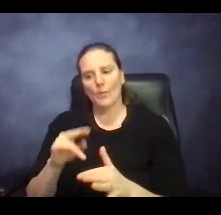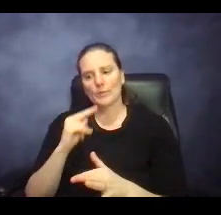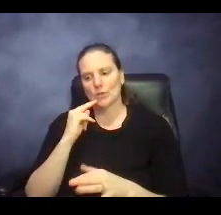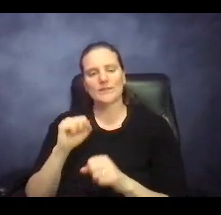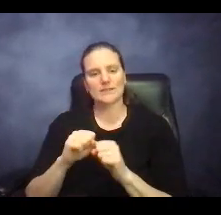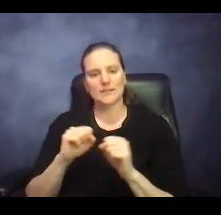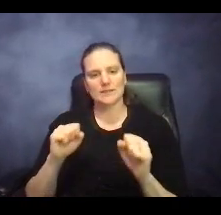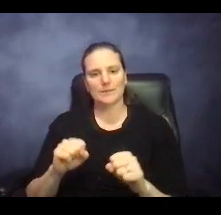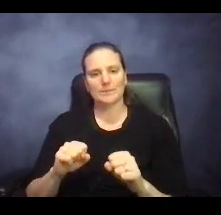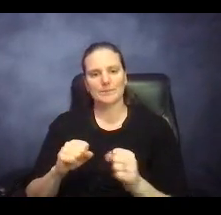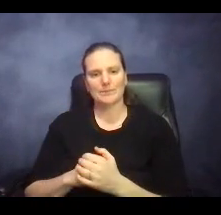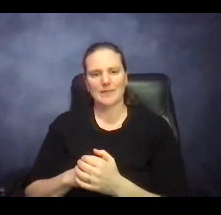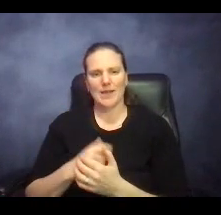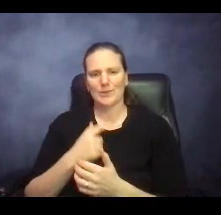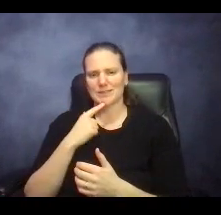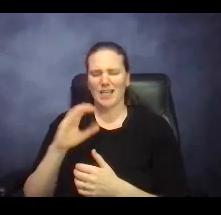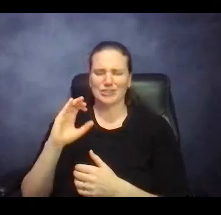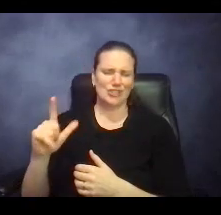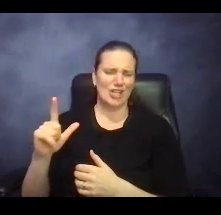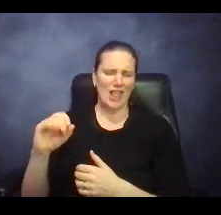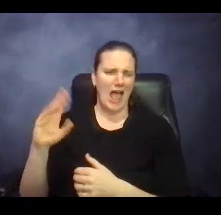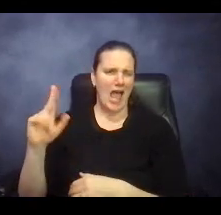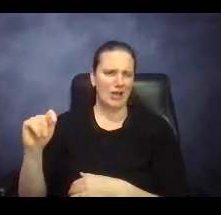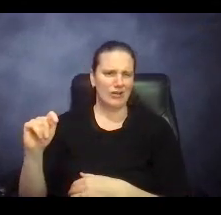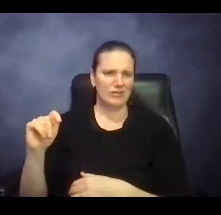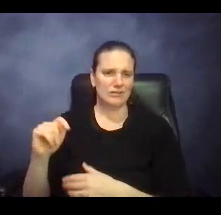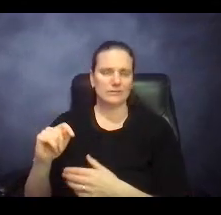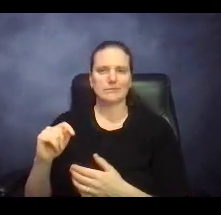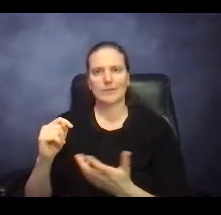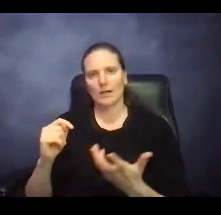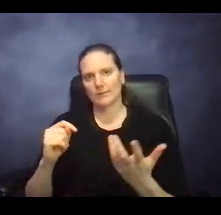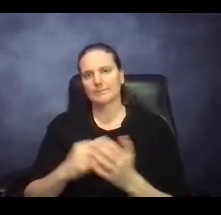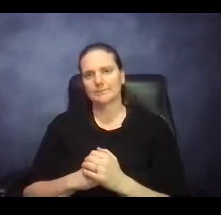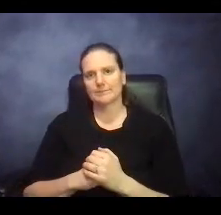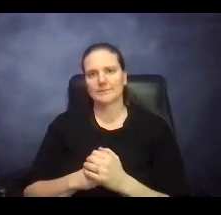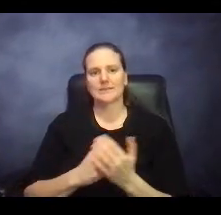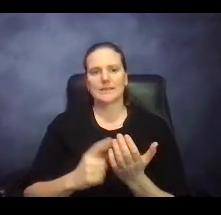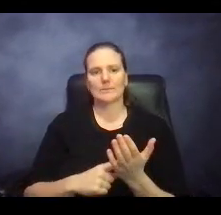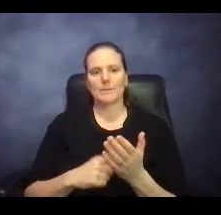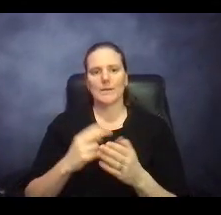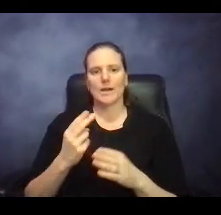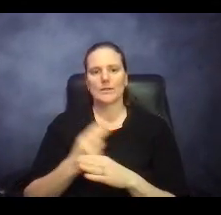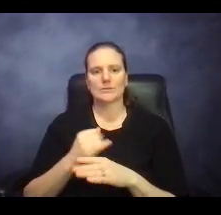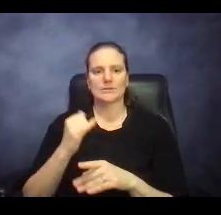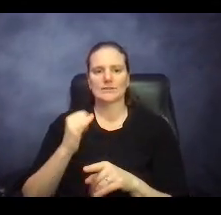I was gonna say chilling out, but yeah, sometimes I use square words too in my, with my patients for emphasis, right?